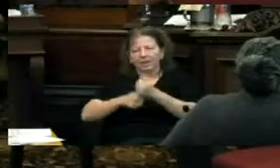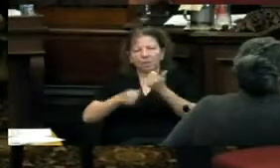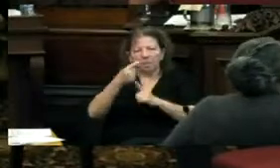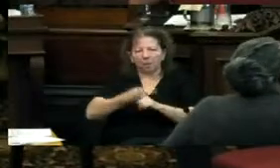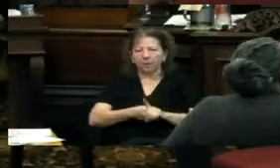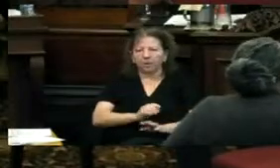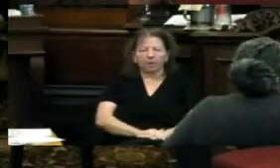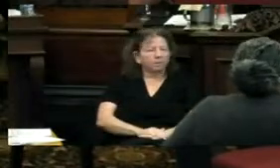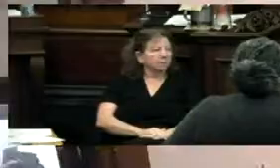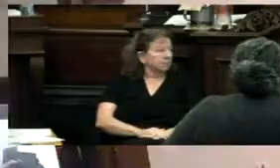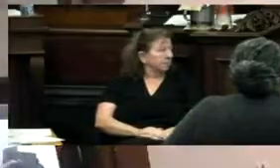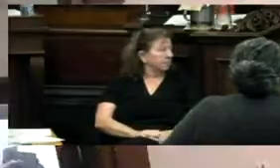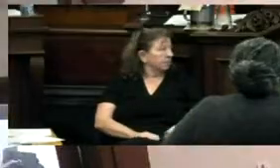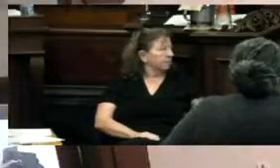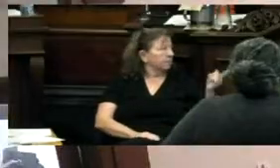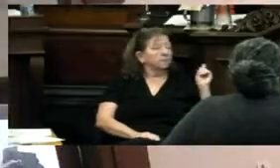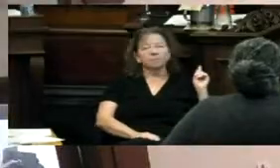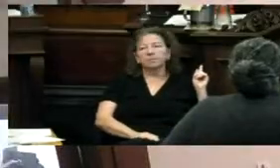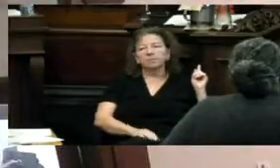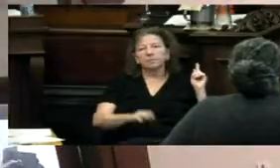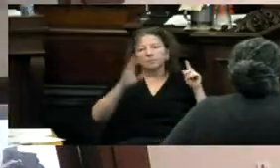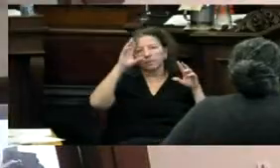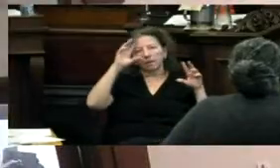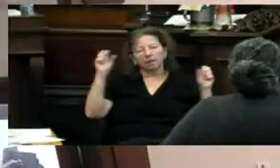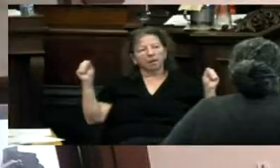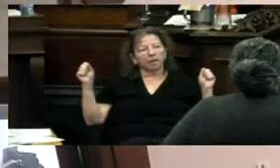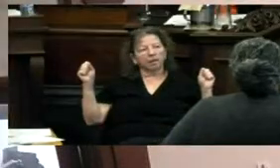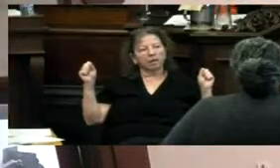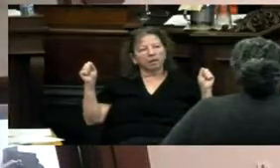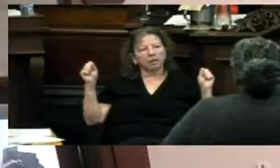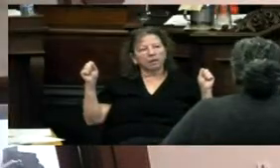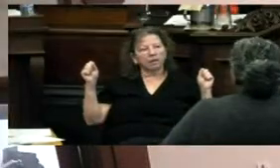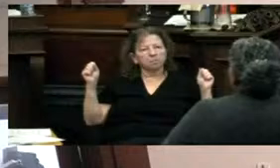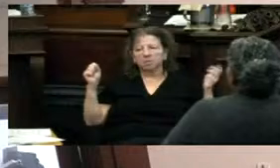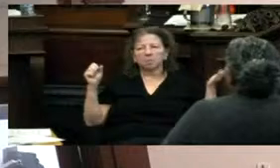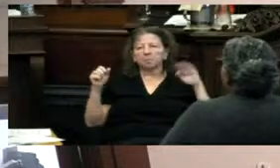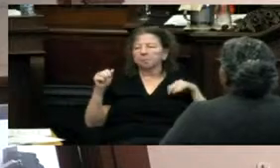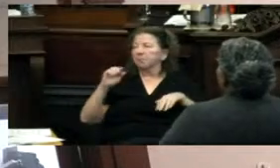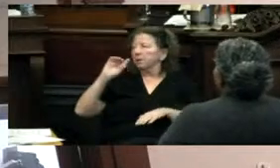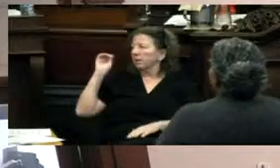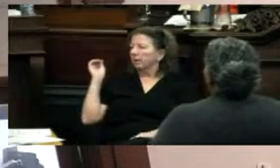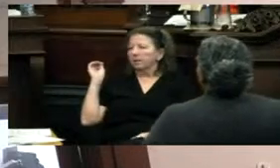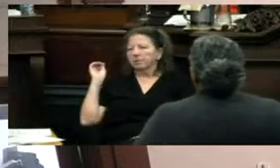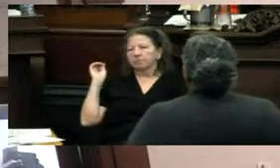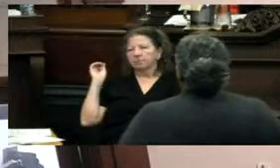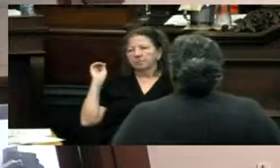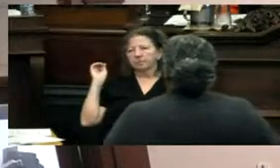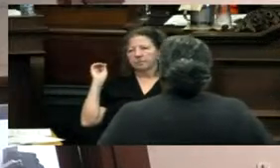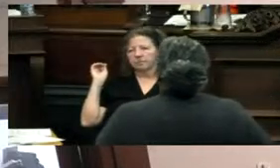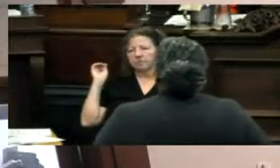the month ends. Great. Thank